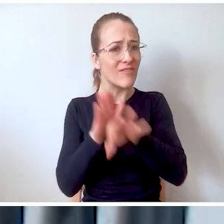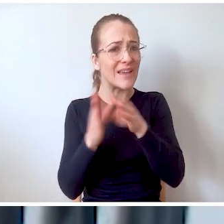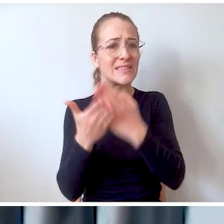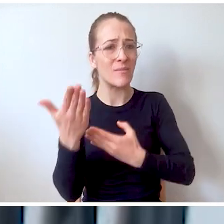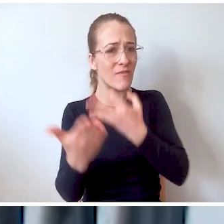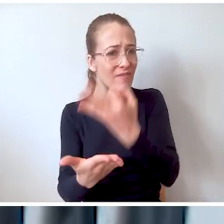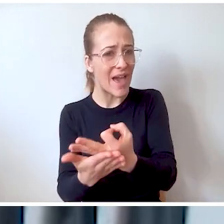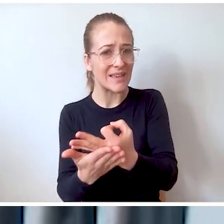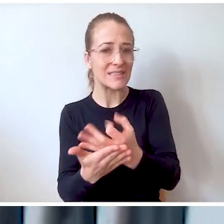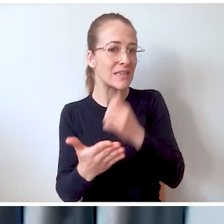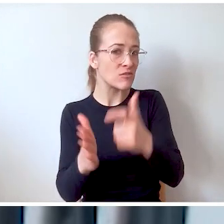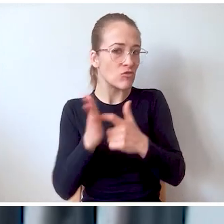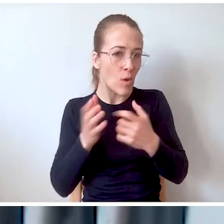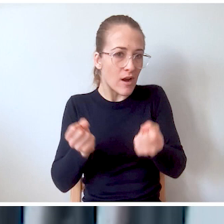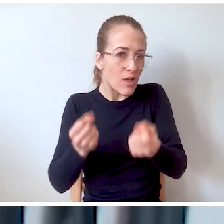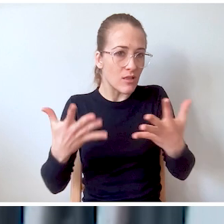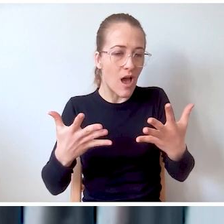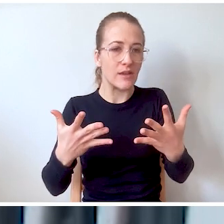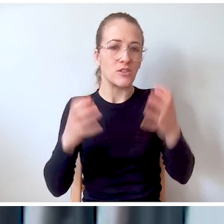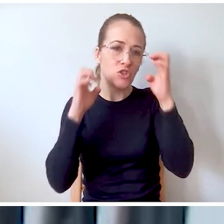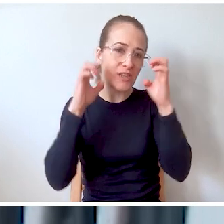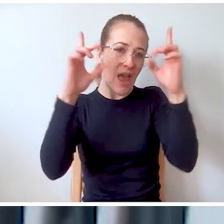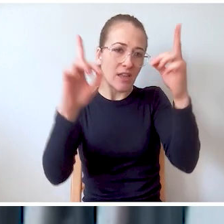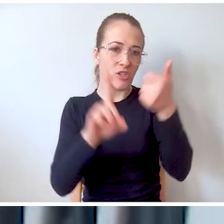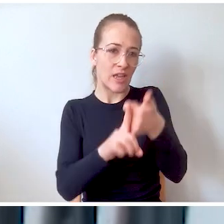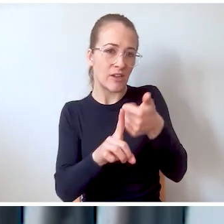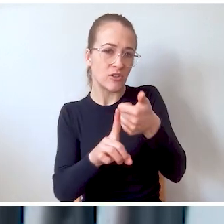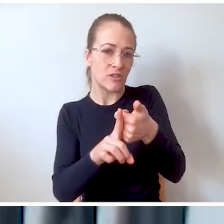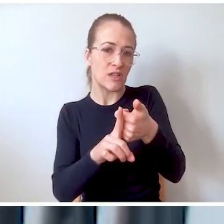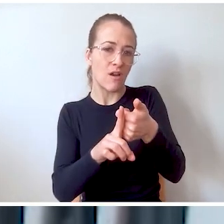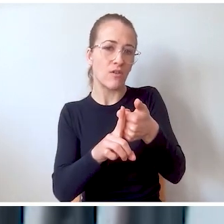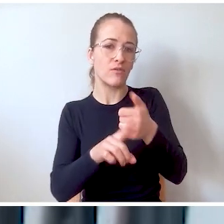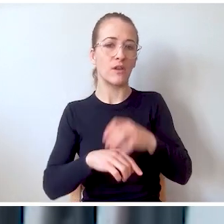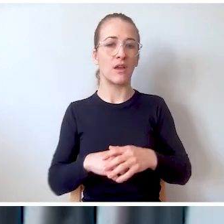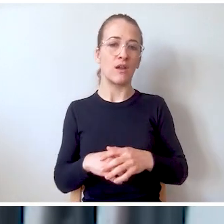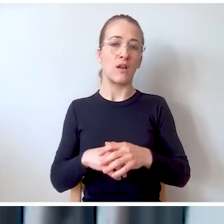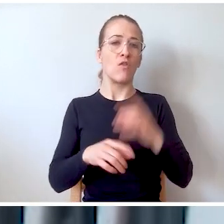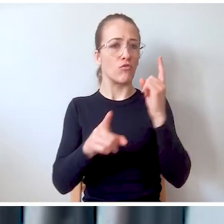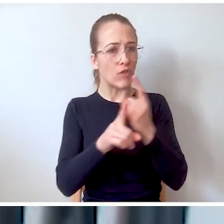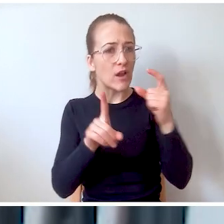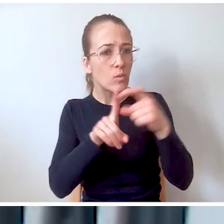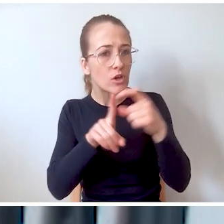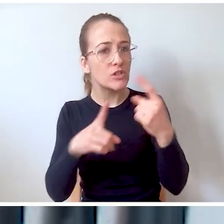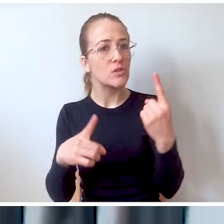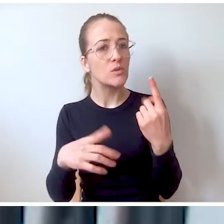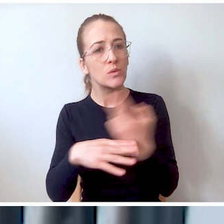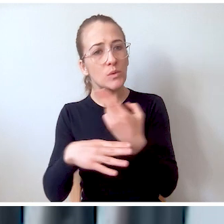It doesn't take very much to just kind of educate yourself on the right words to use,